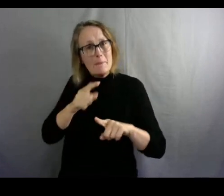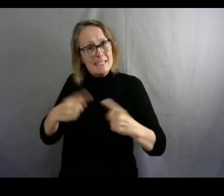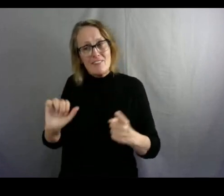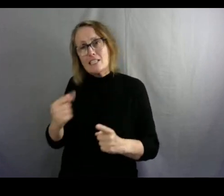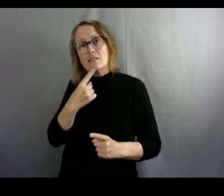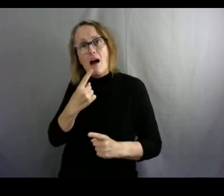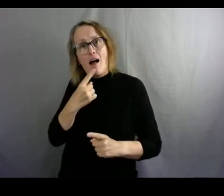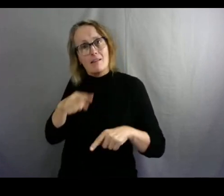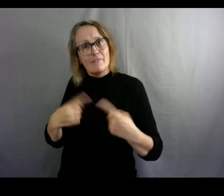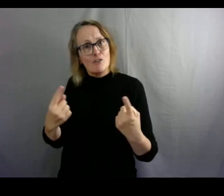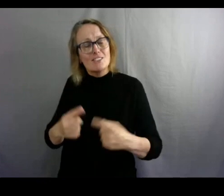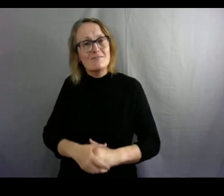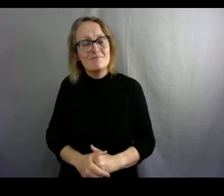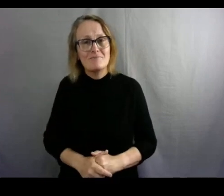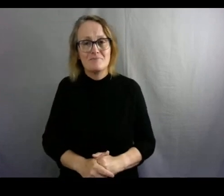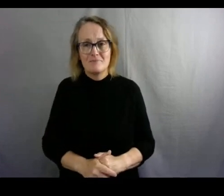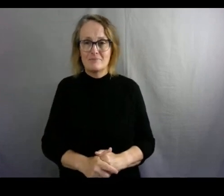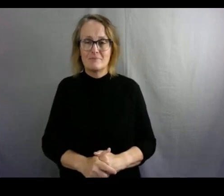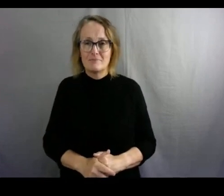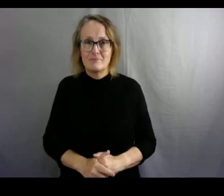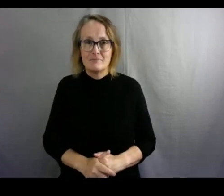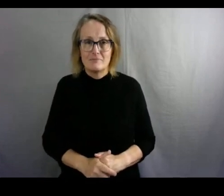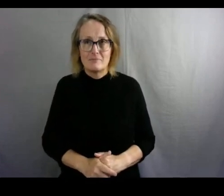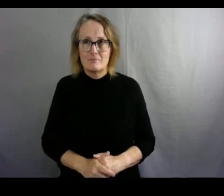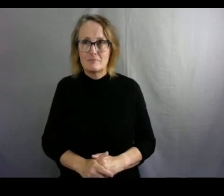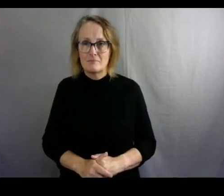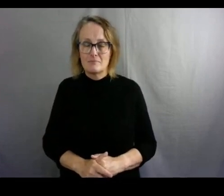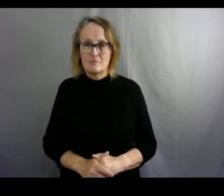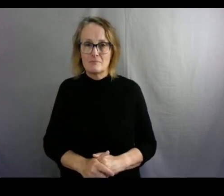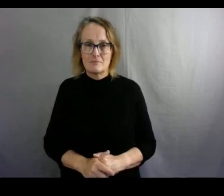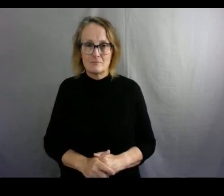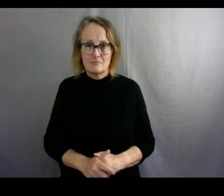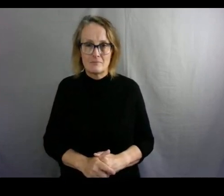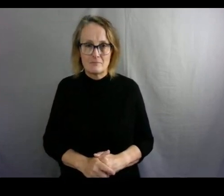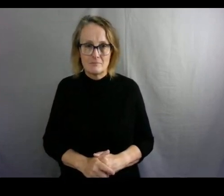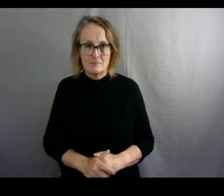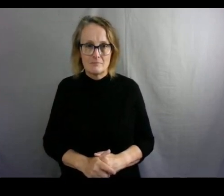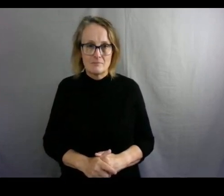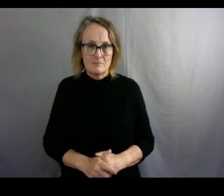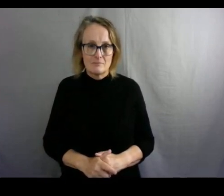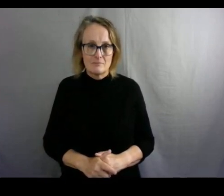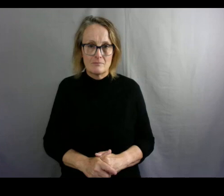Something that very much strikes me in the later work is that everywhere in Gauguin we seem to sort of encounter